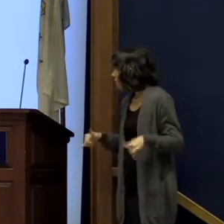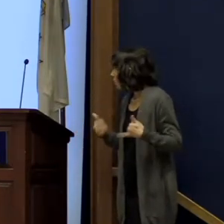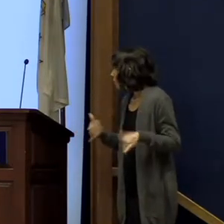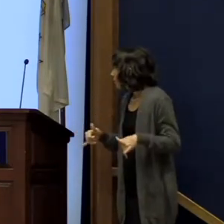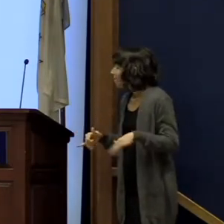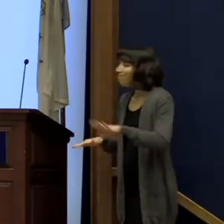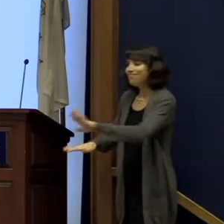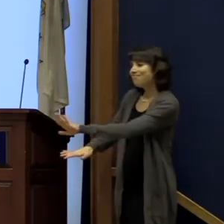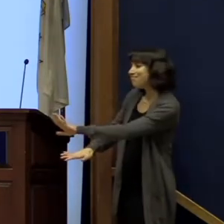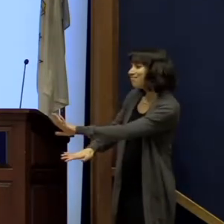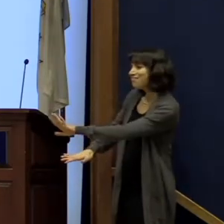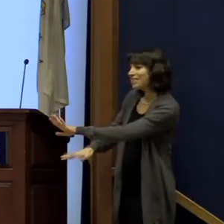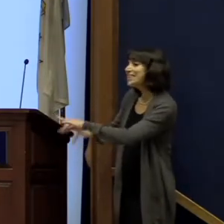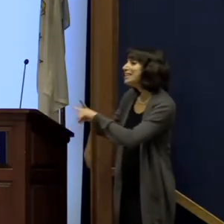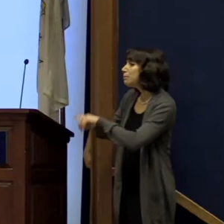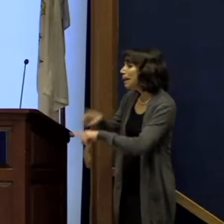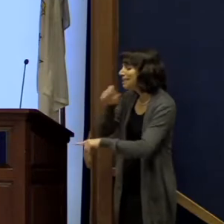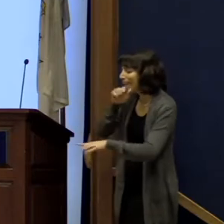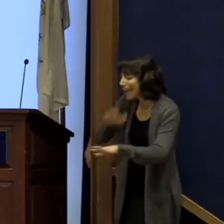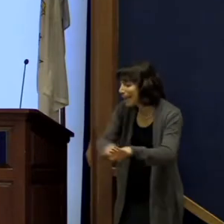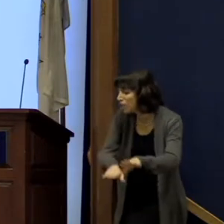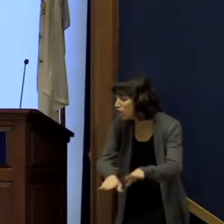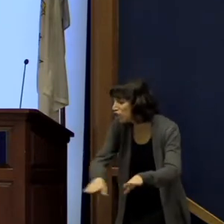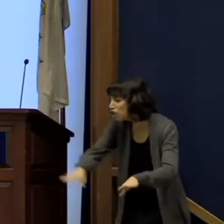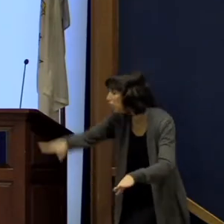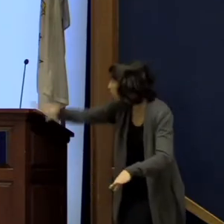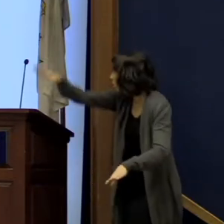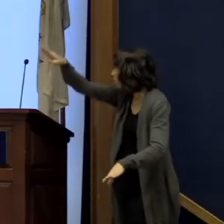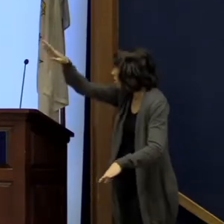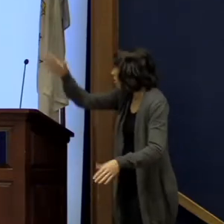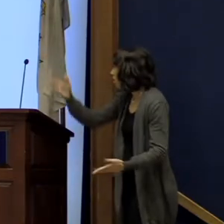Like hey, just what it would be